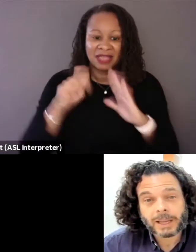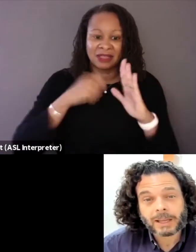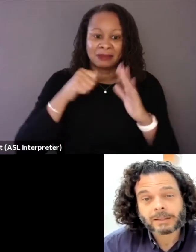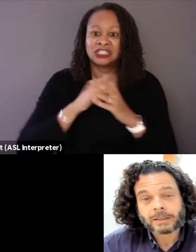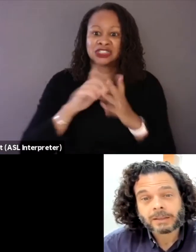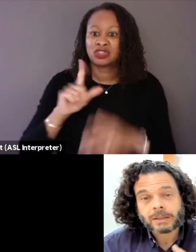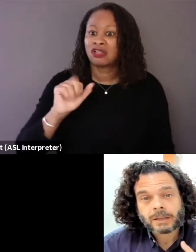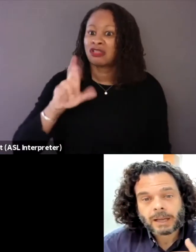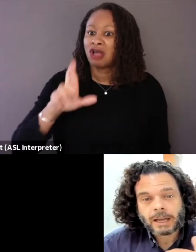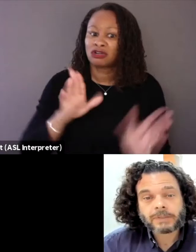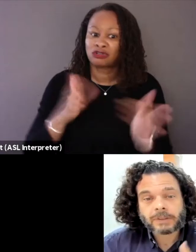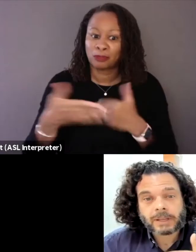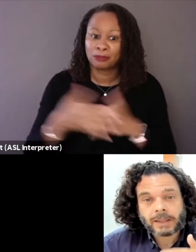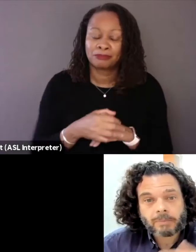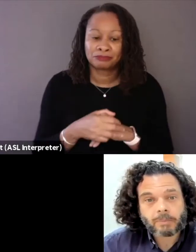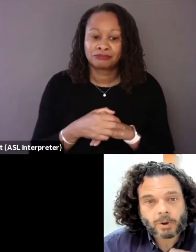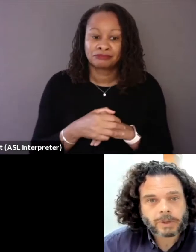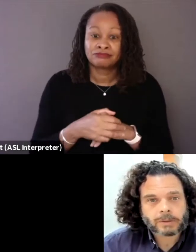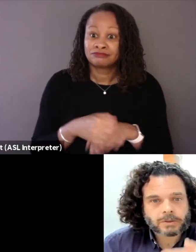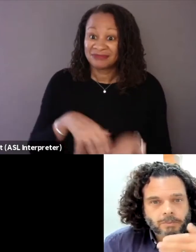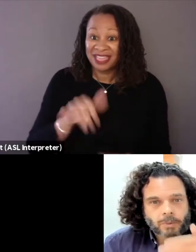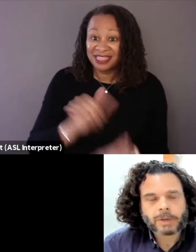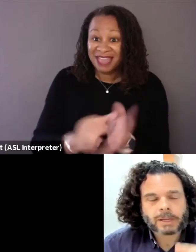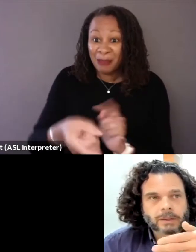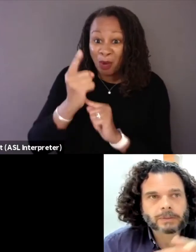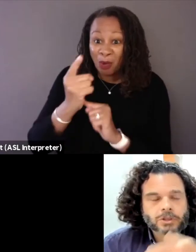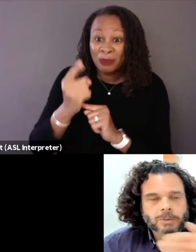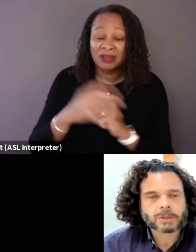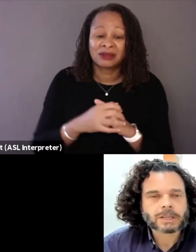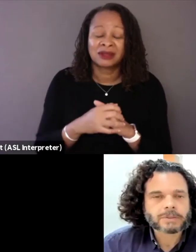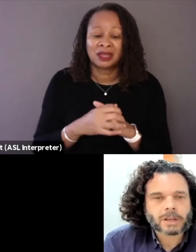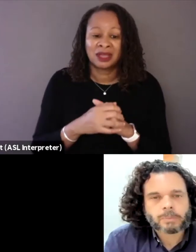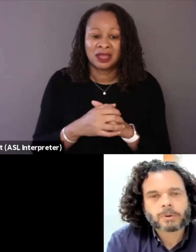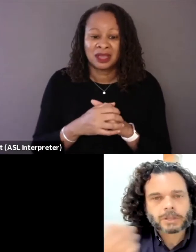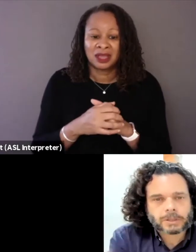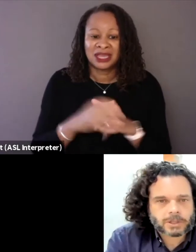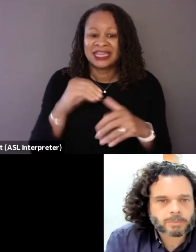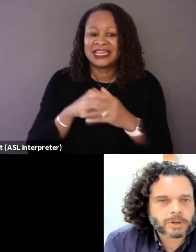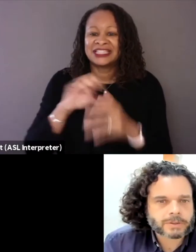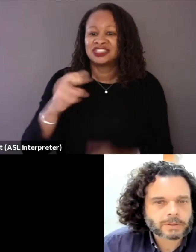And I have to say that moment, there's a moment in the She Believes Cup where she, she brings,